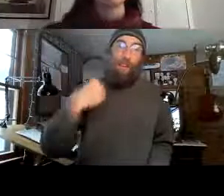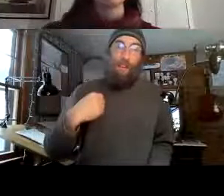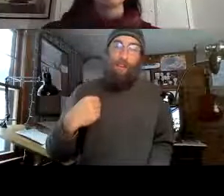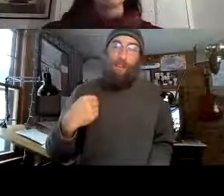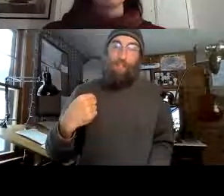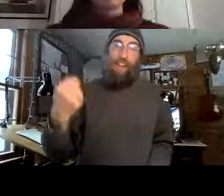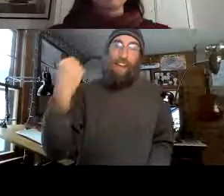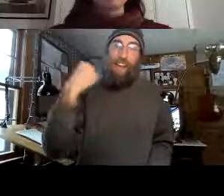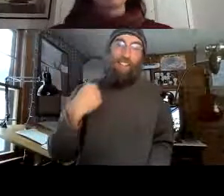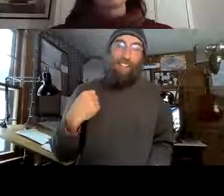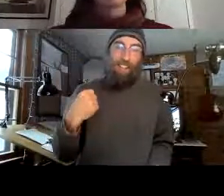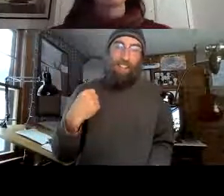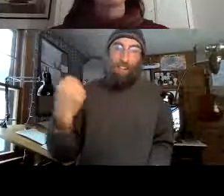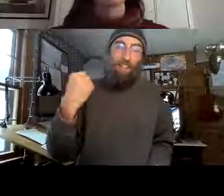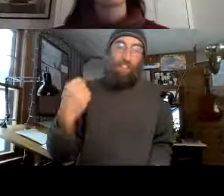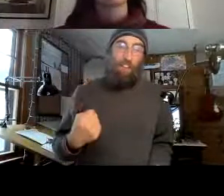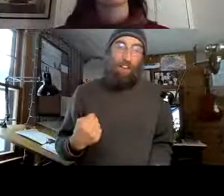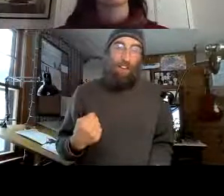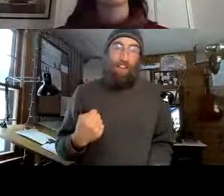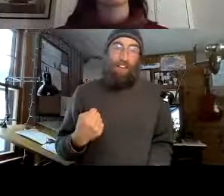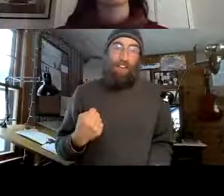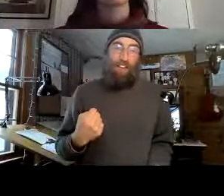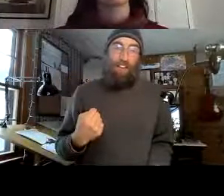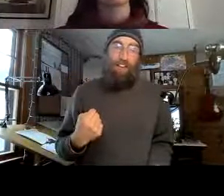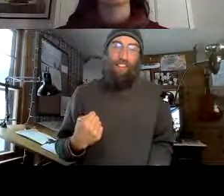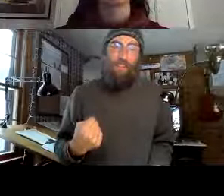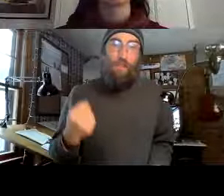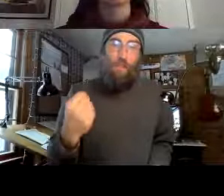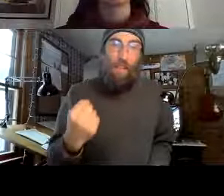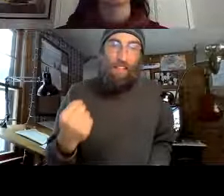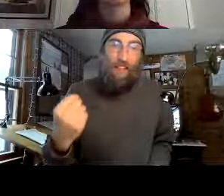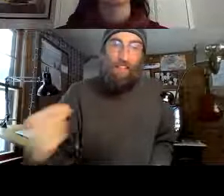back home, and saying: Hey sis, younger sister, uh, you know, do your best